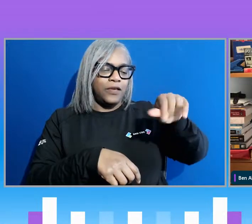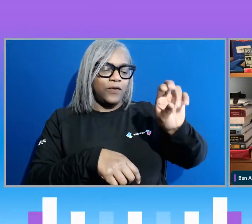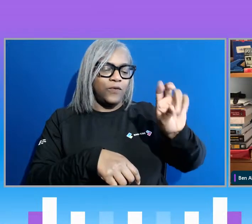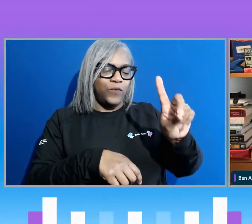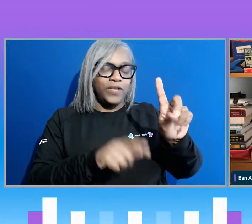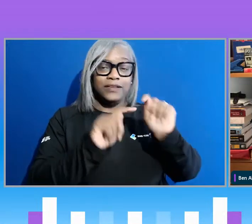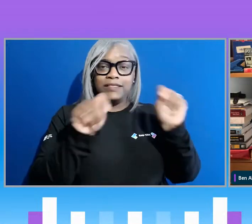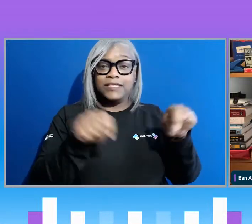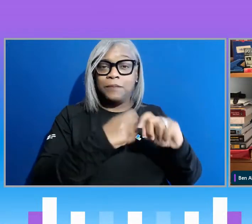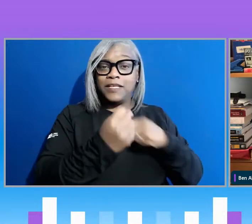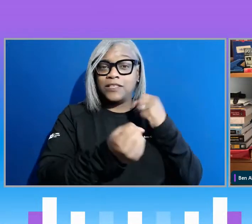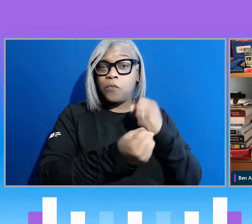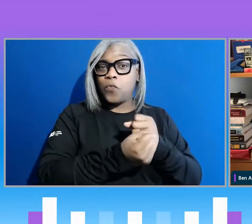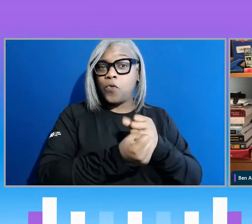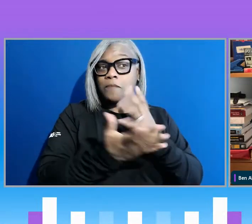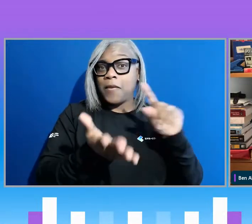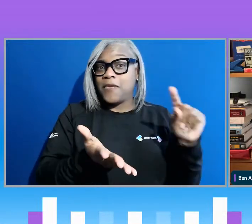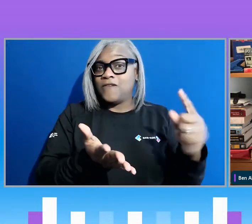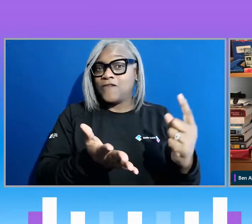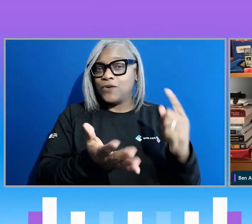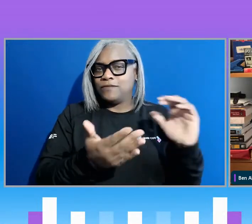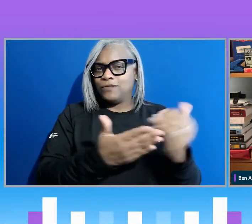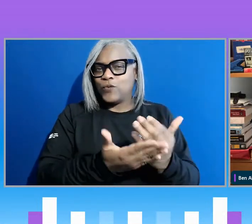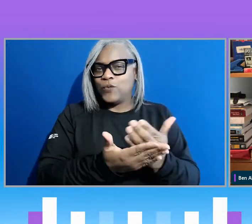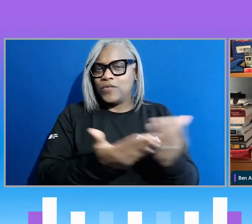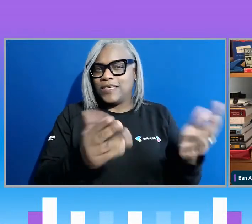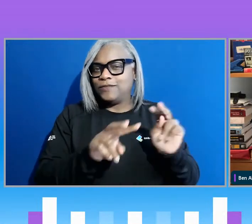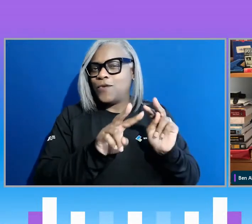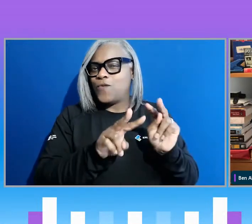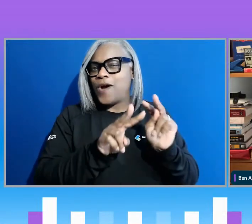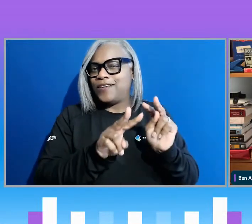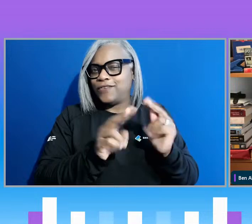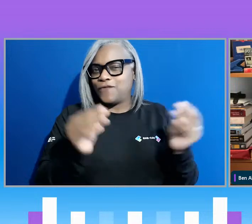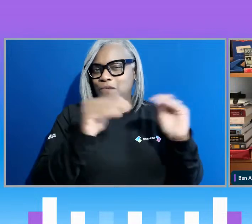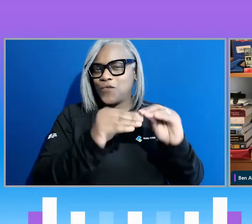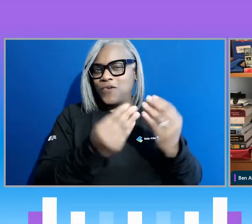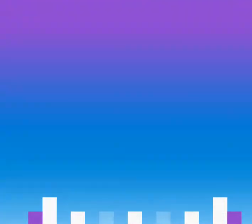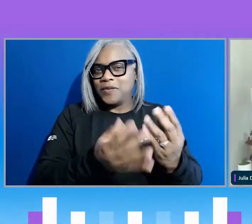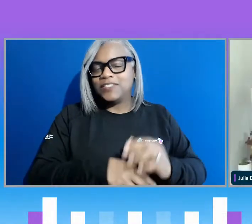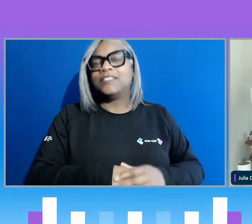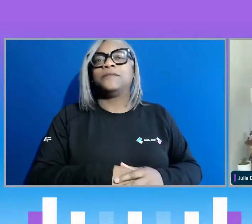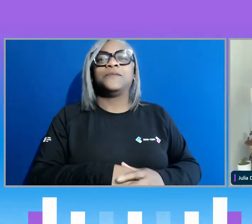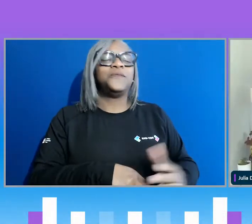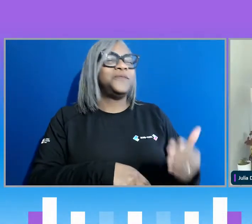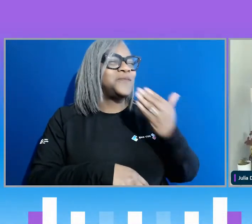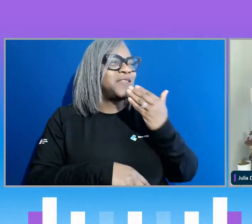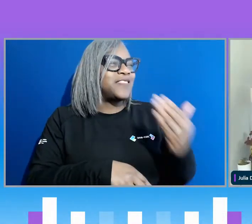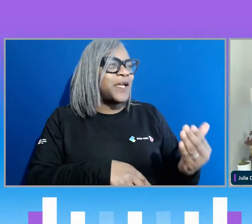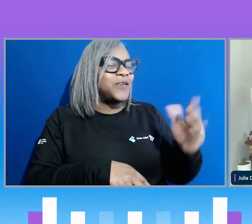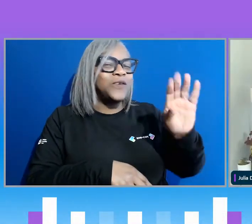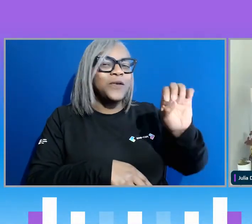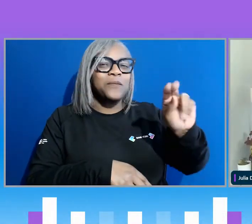be one of the first things you see. So yeah watch this space. Awesome. Thank you so much